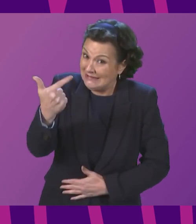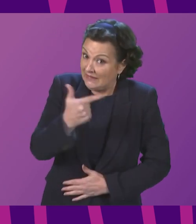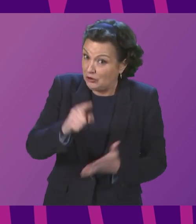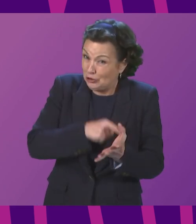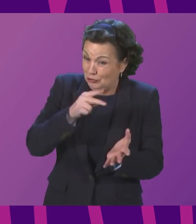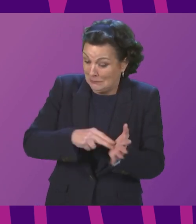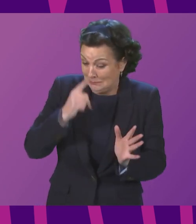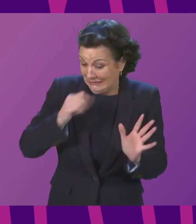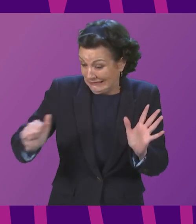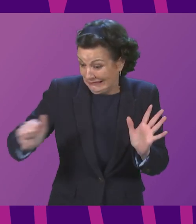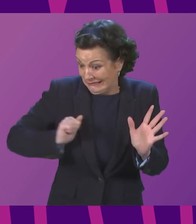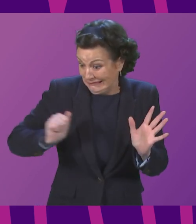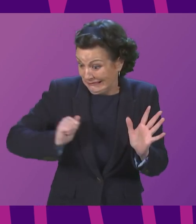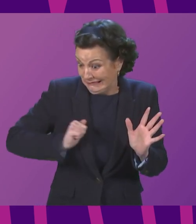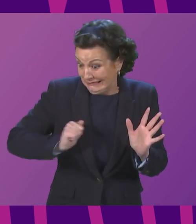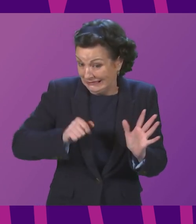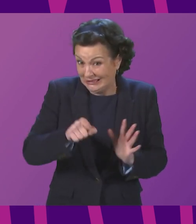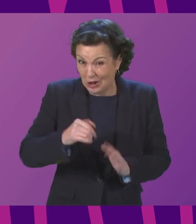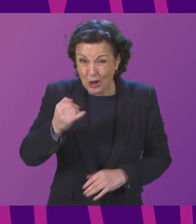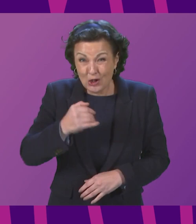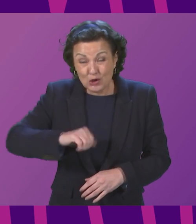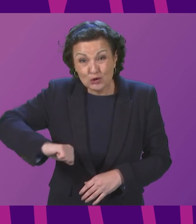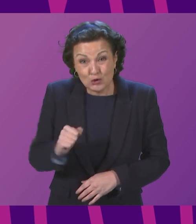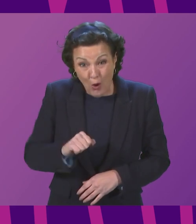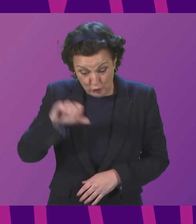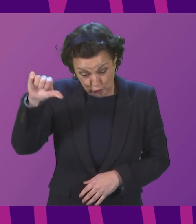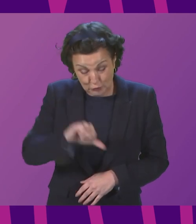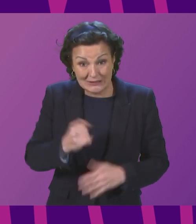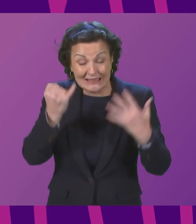to Scotland’s hosting of the six nations rugby games in February. Those games could